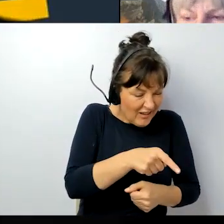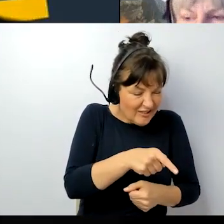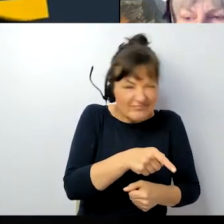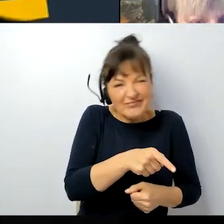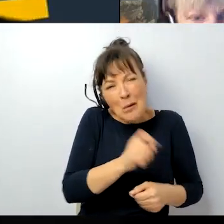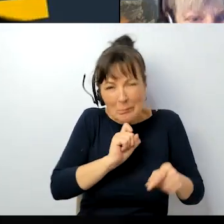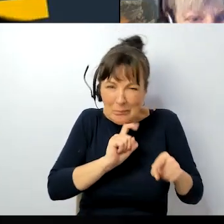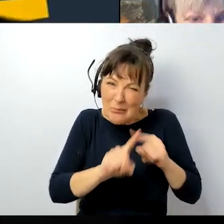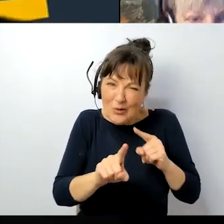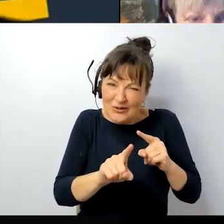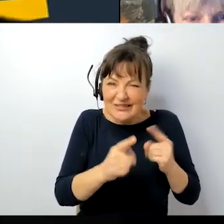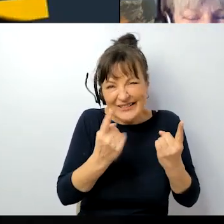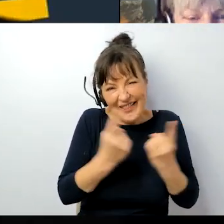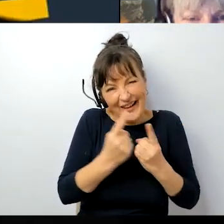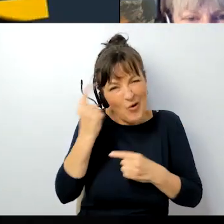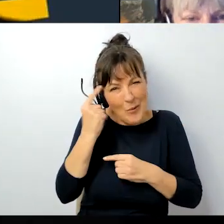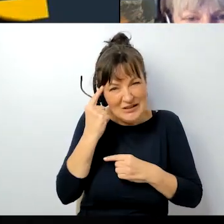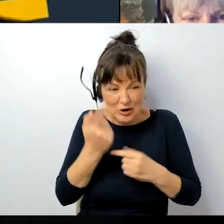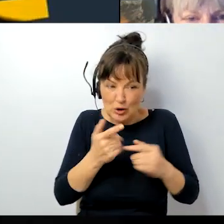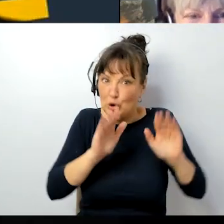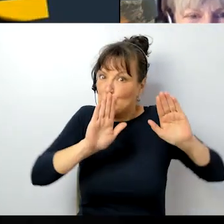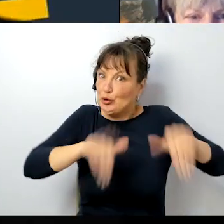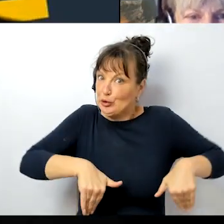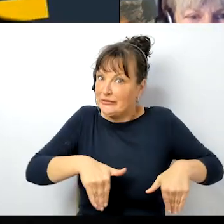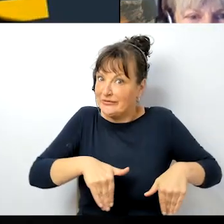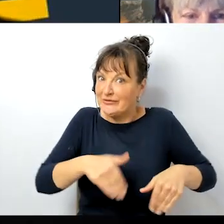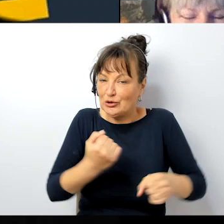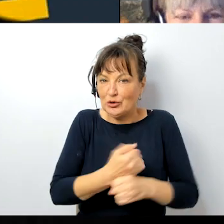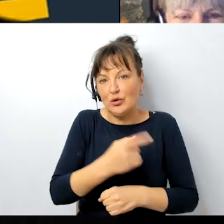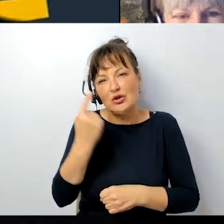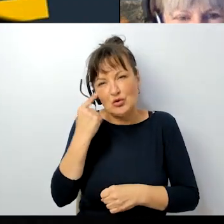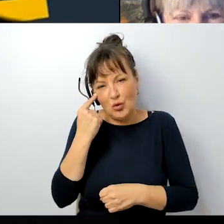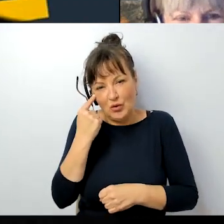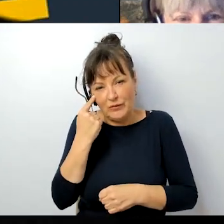your interviews, there's lots of things to avoid I would think most of them are quite common sense.